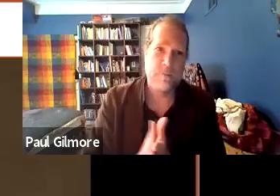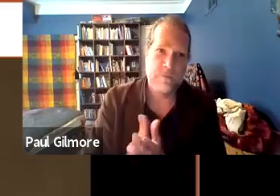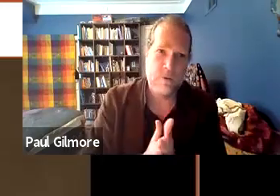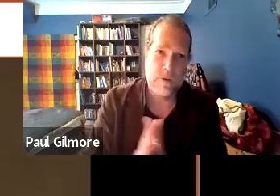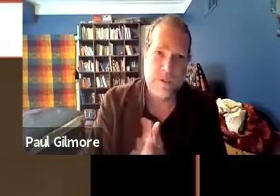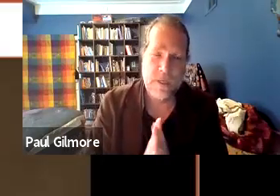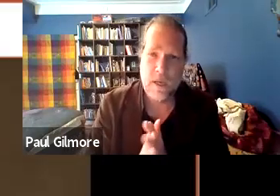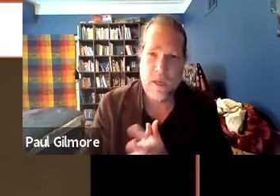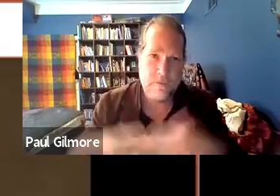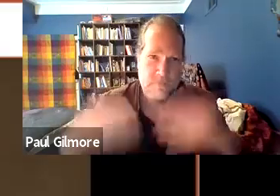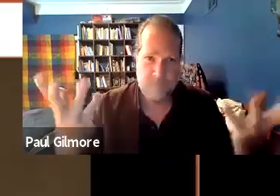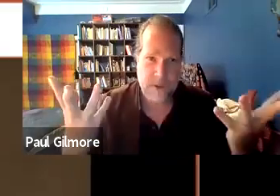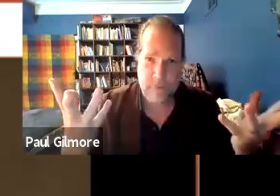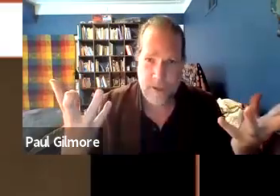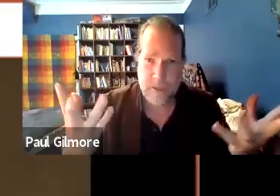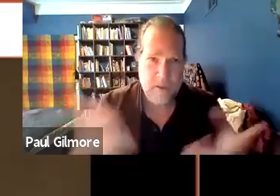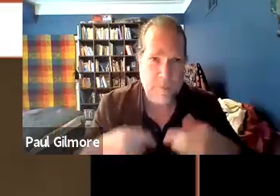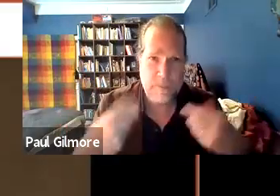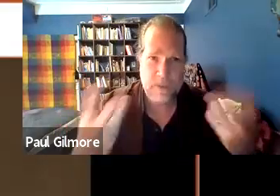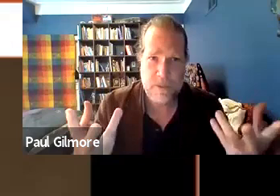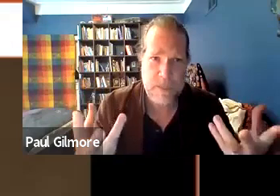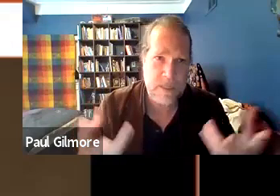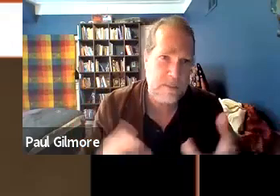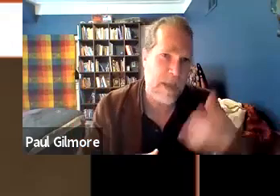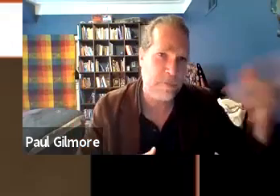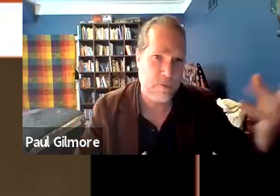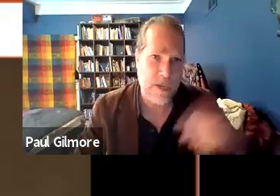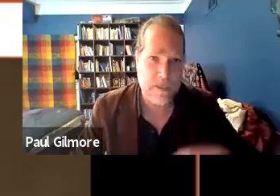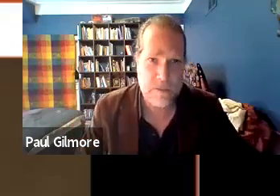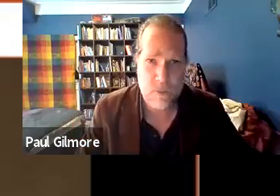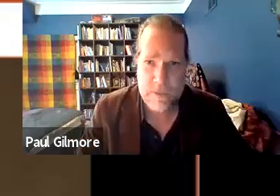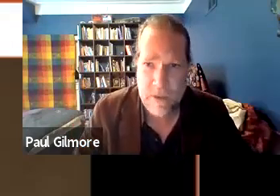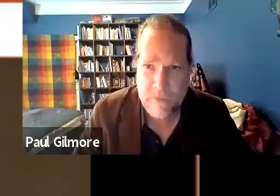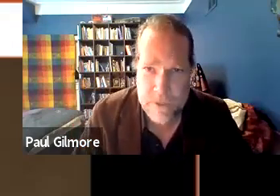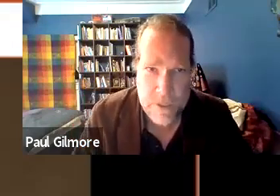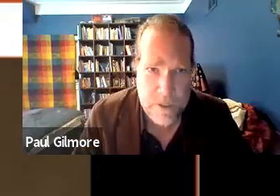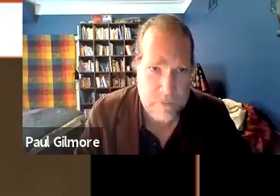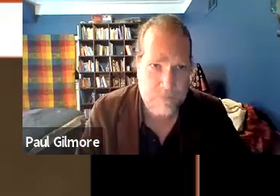Trump, of course, right away here. I mean, but this could be pat buchanan, 25 years ago,